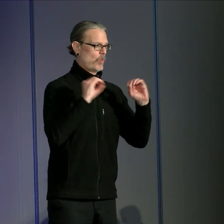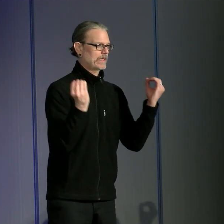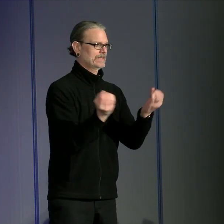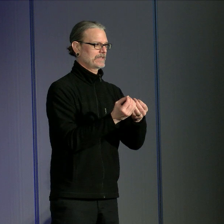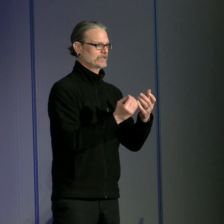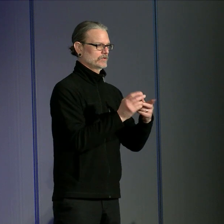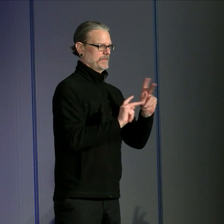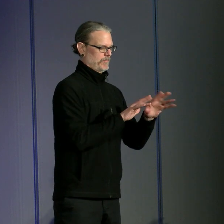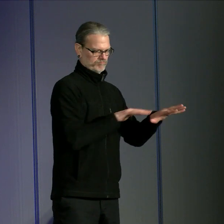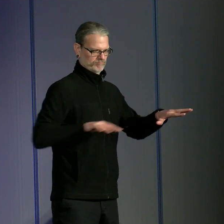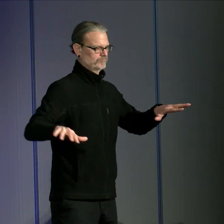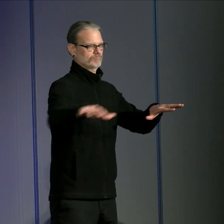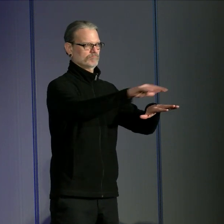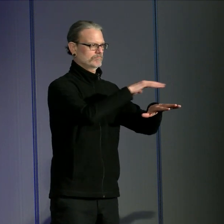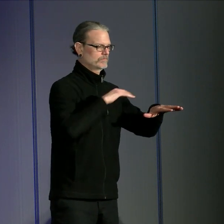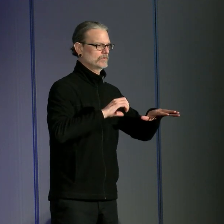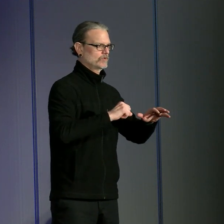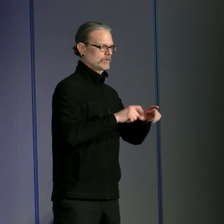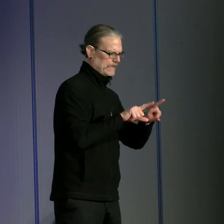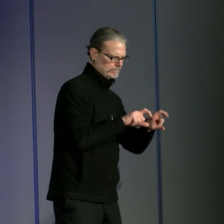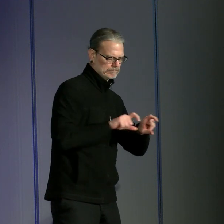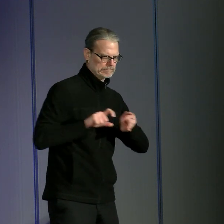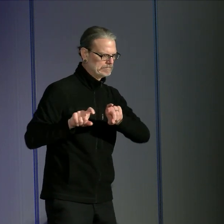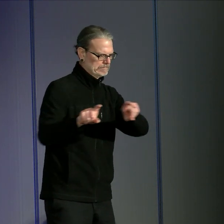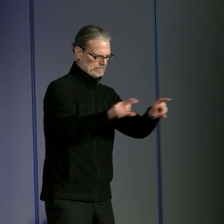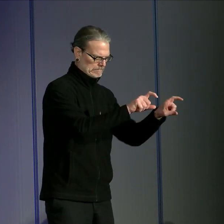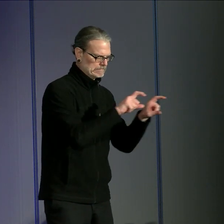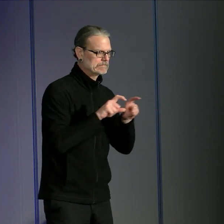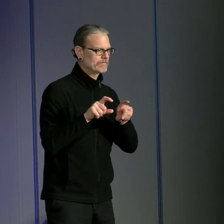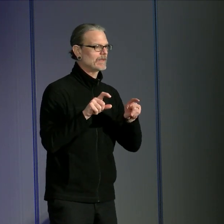possible of your accessibility.